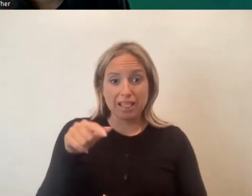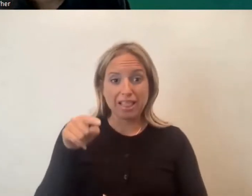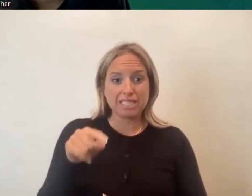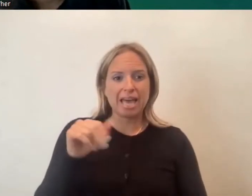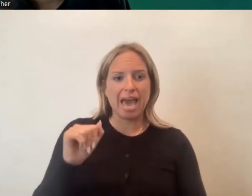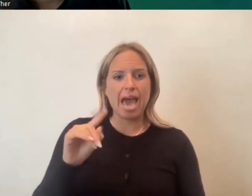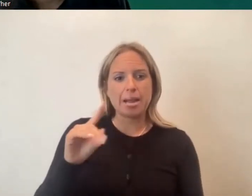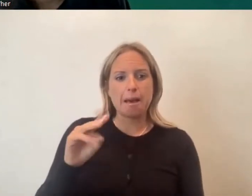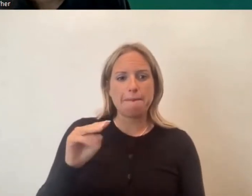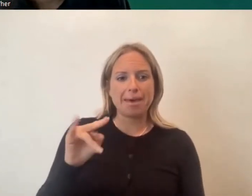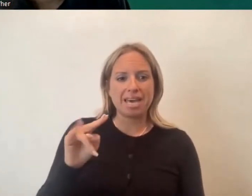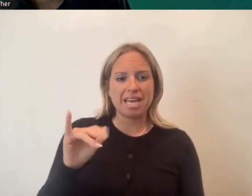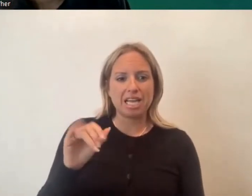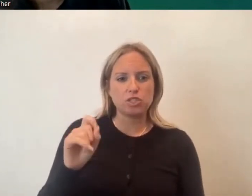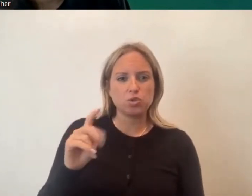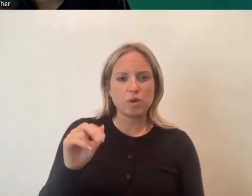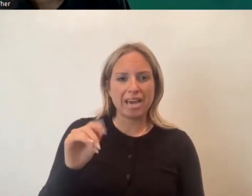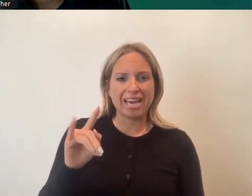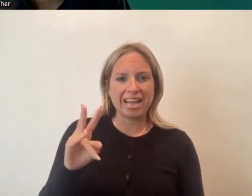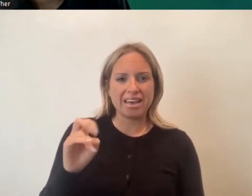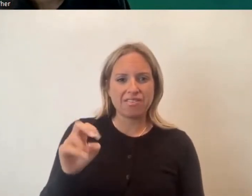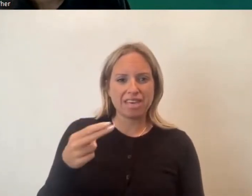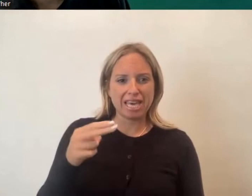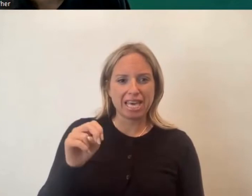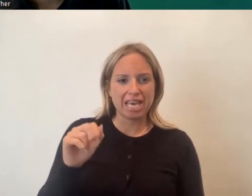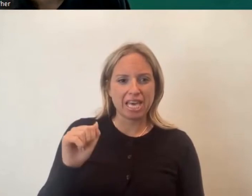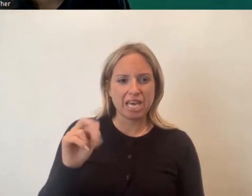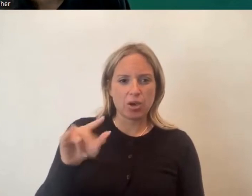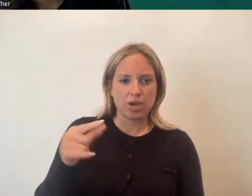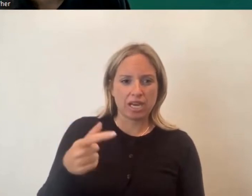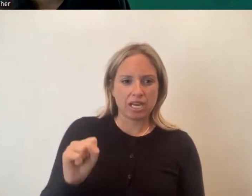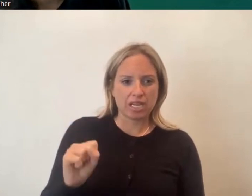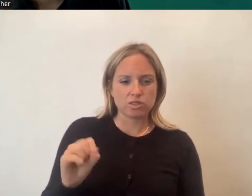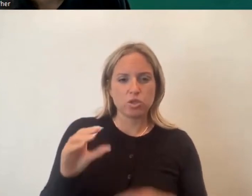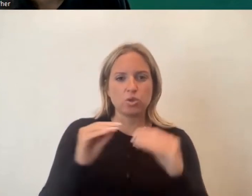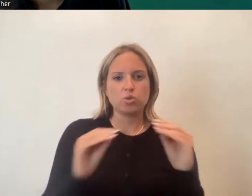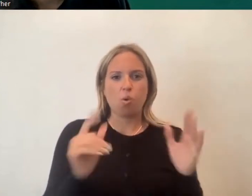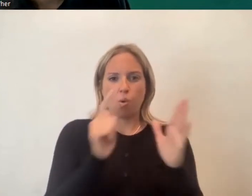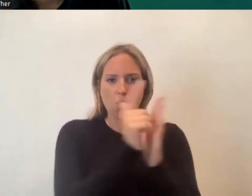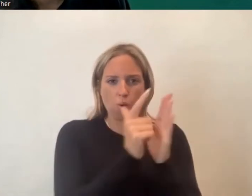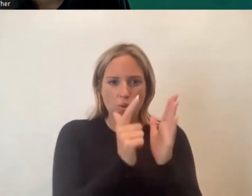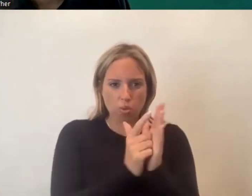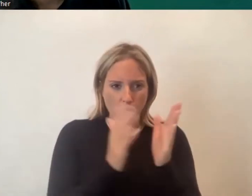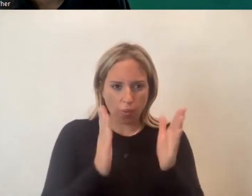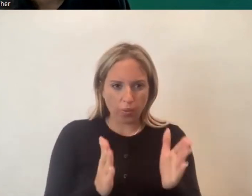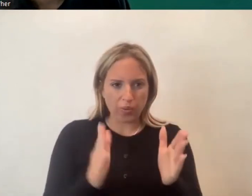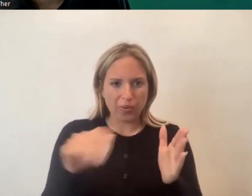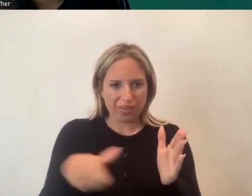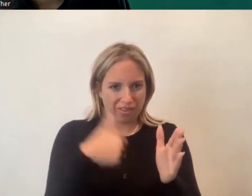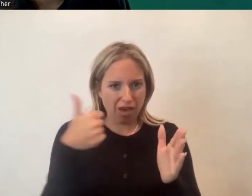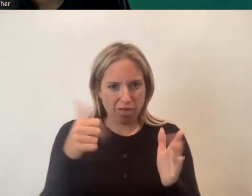There is no lawyer representing the Social Security Administration on the other side.